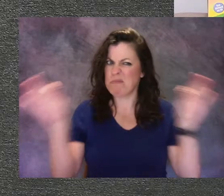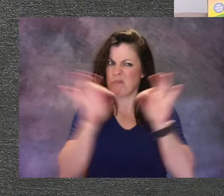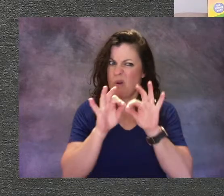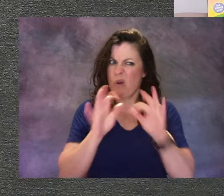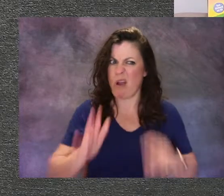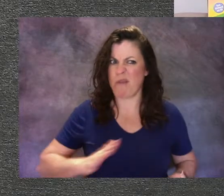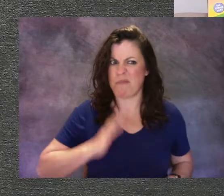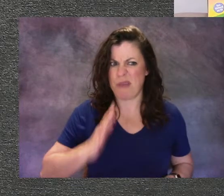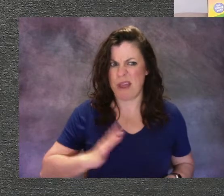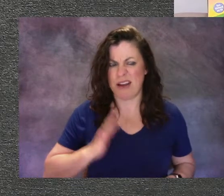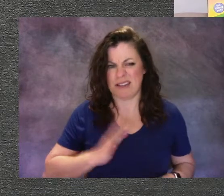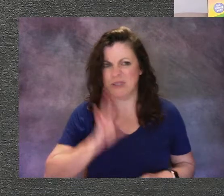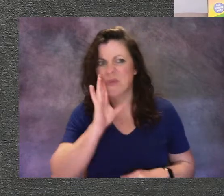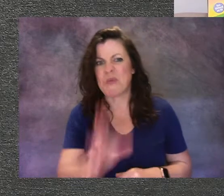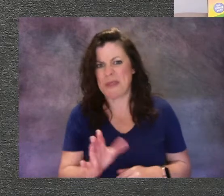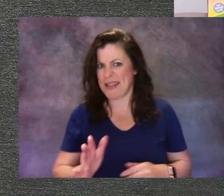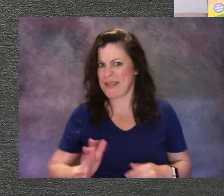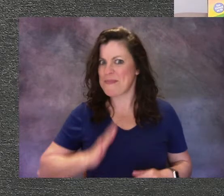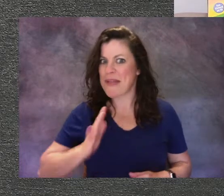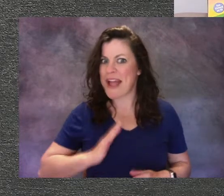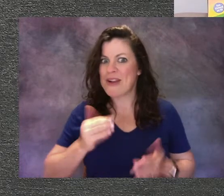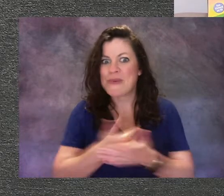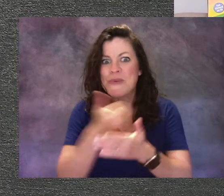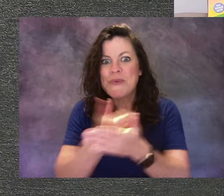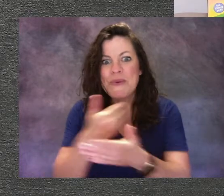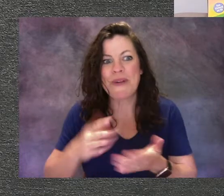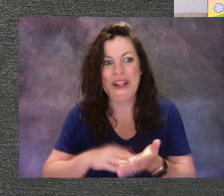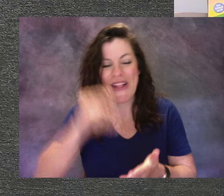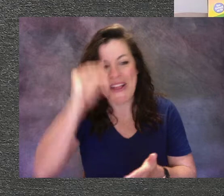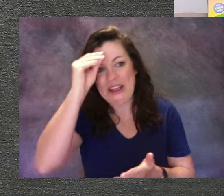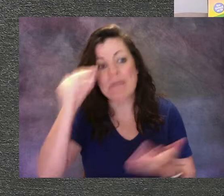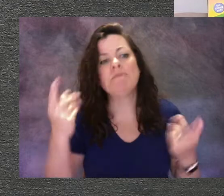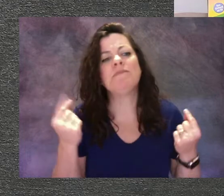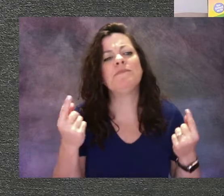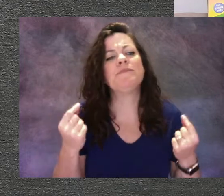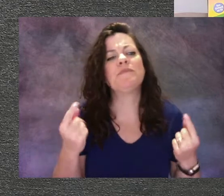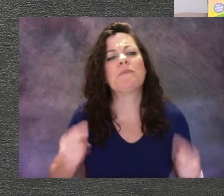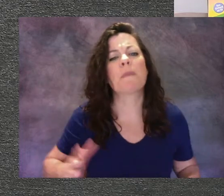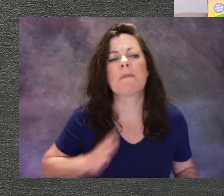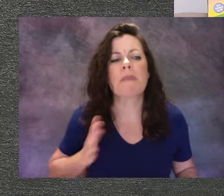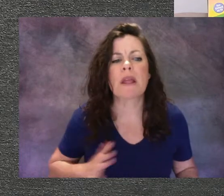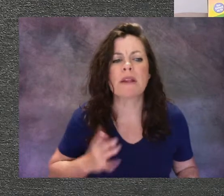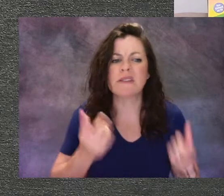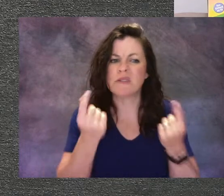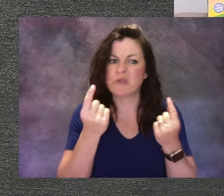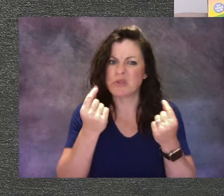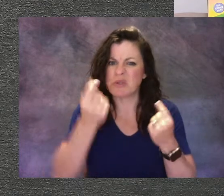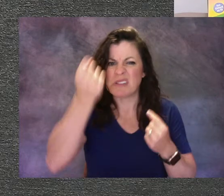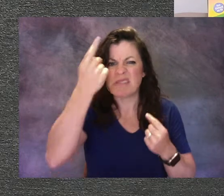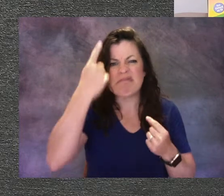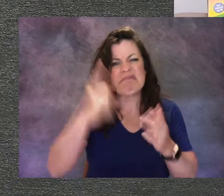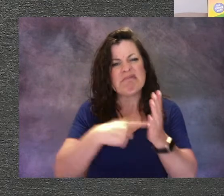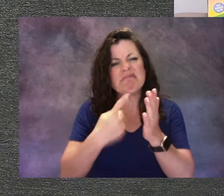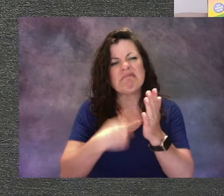And we're gonna talk about the manners that we use so that we don't spread germs to ourselves and to our friends.